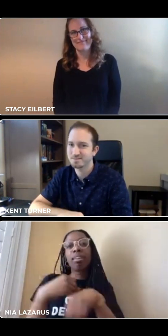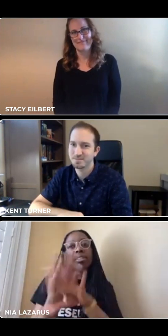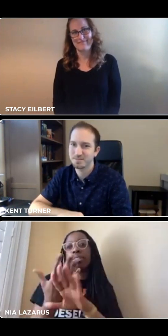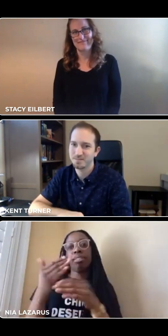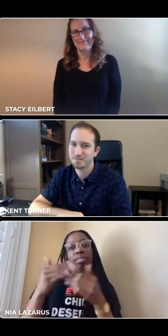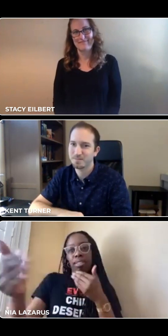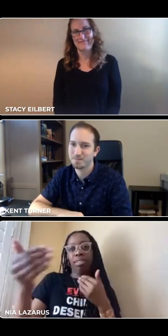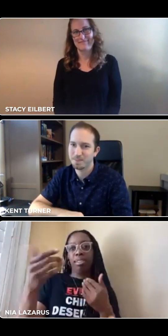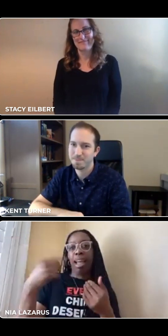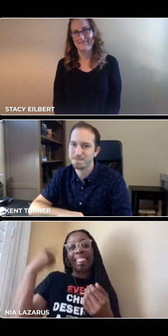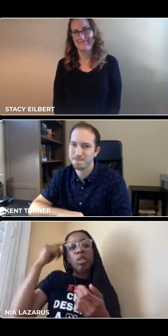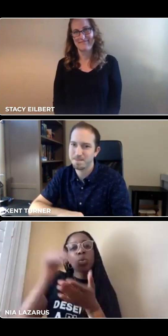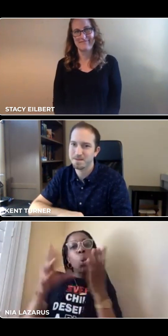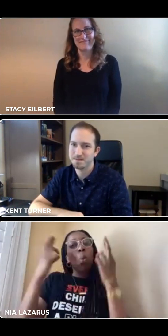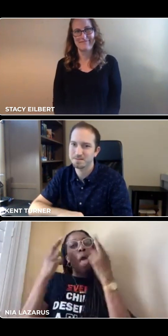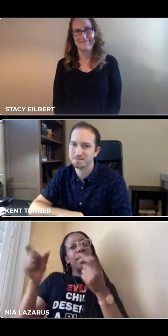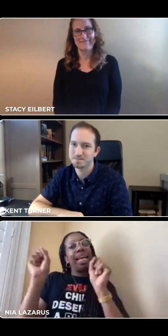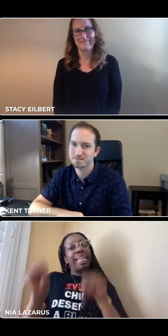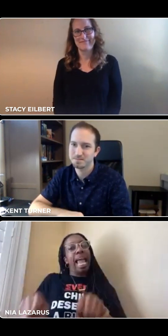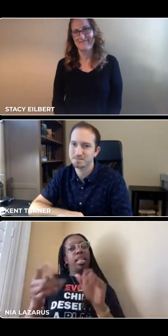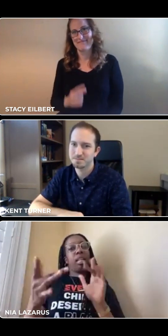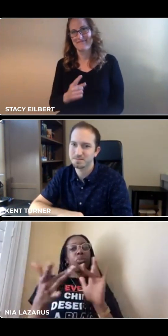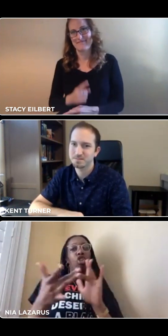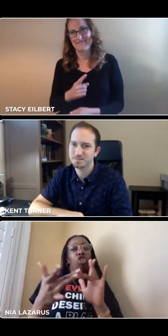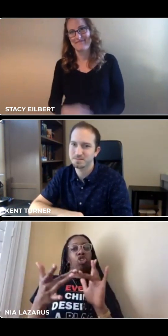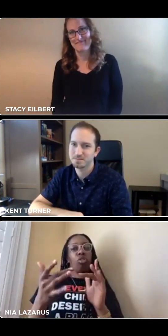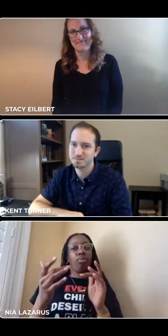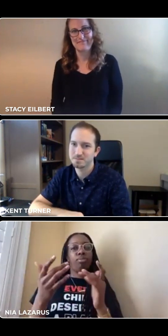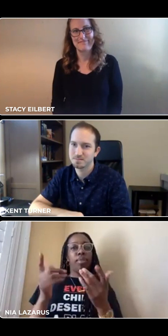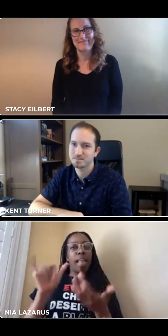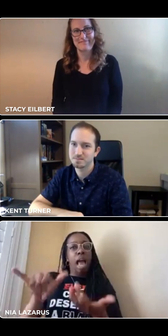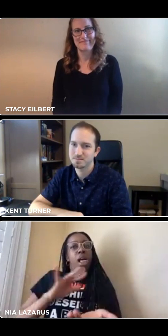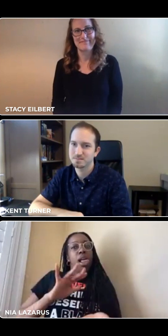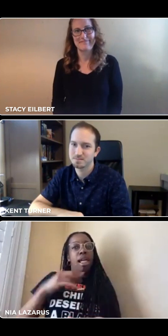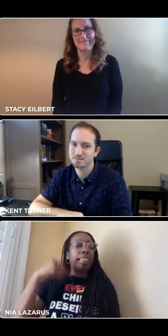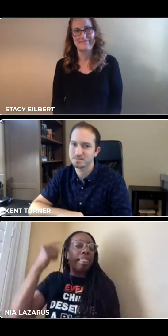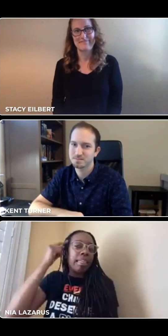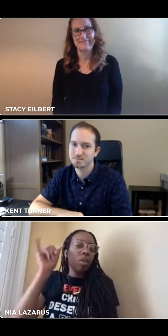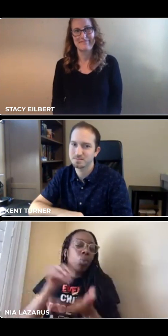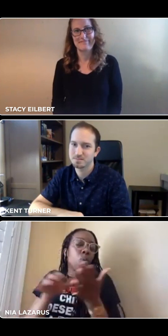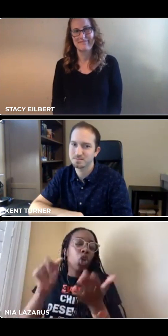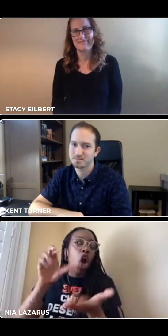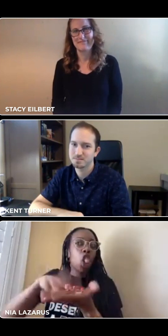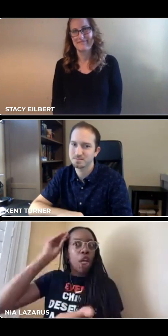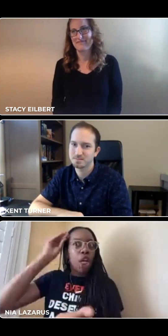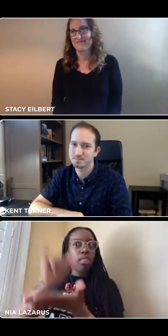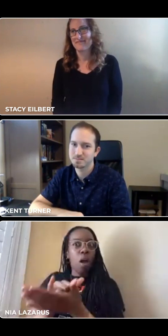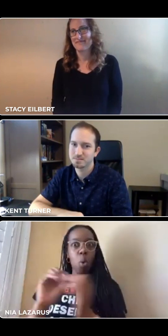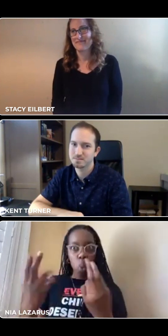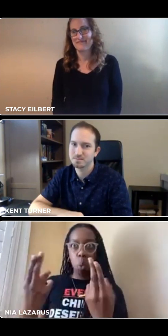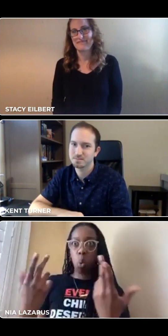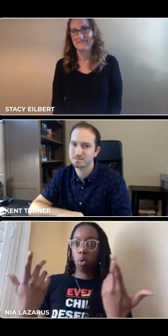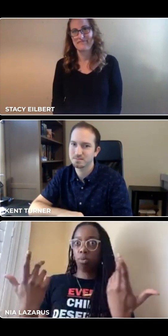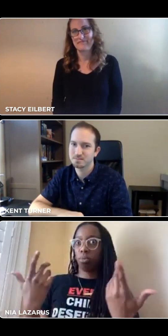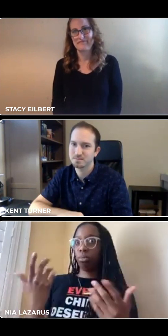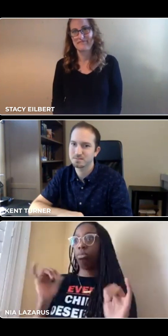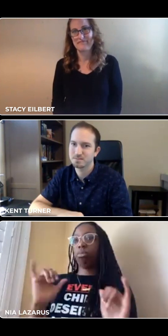realize or be aware that they're not going to be able to video conference with their students, but now they're realizing that they do have that option and that they can be in